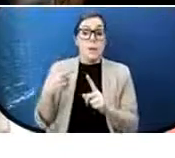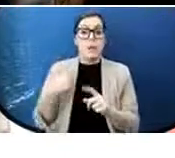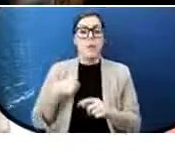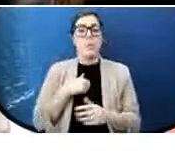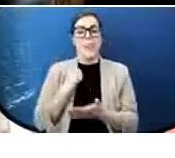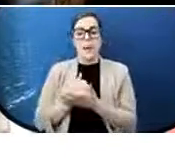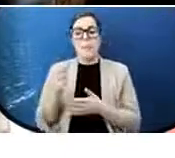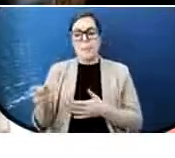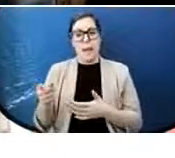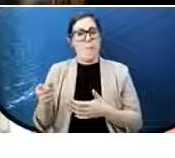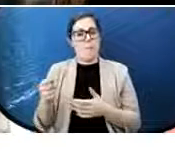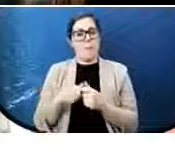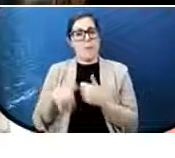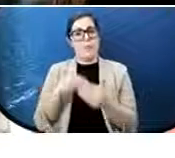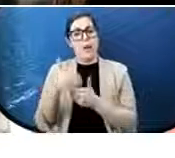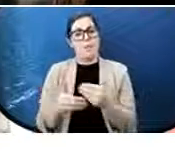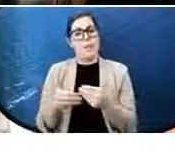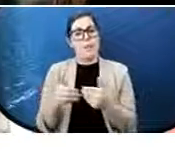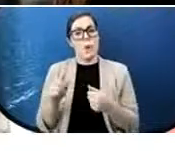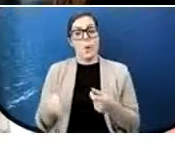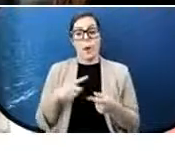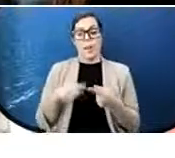in the process, when they're kind of on your website, they're doing a little bit of reading